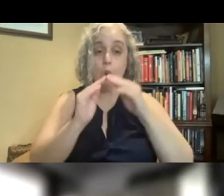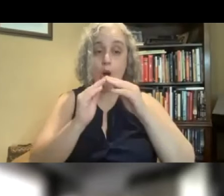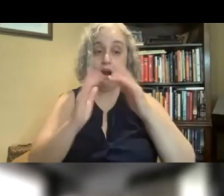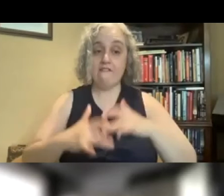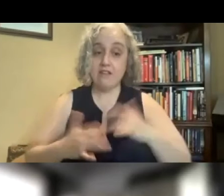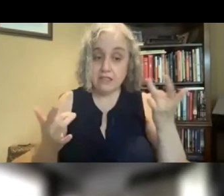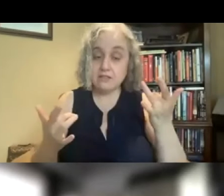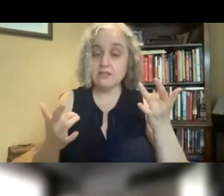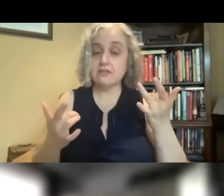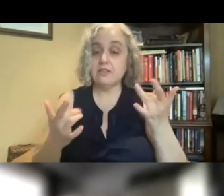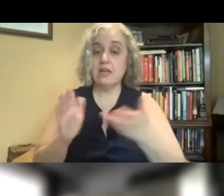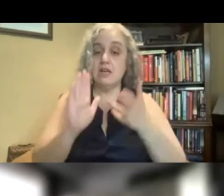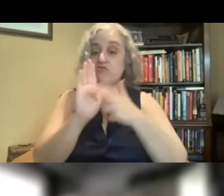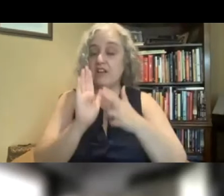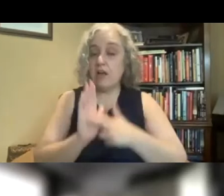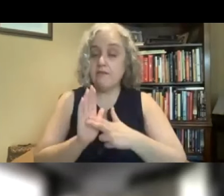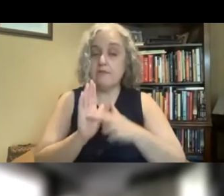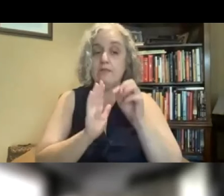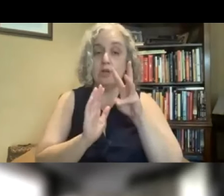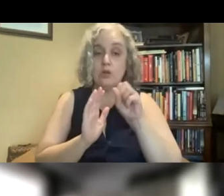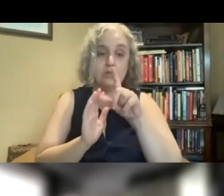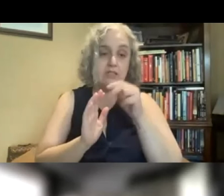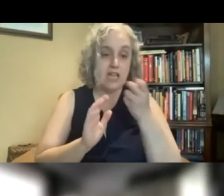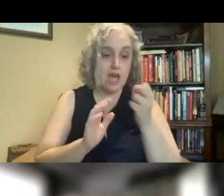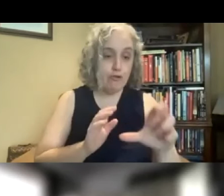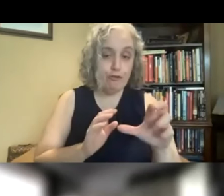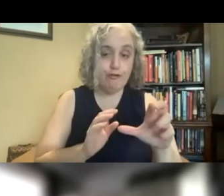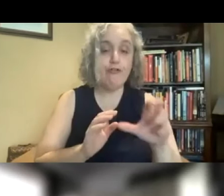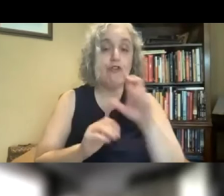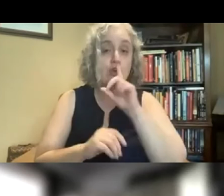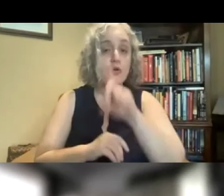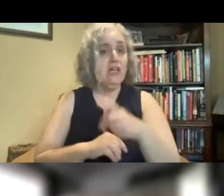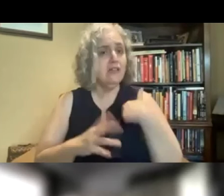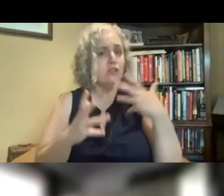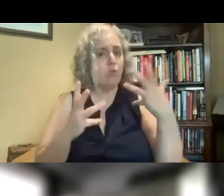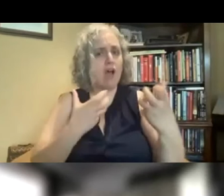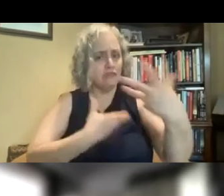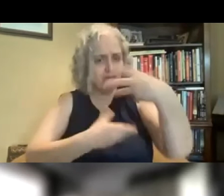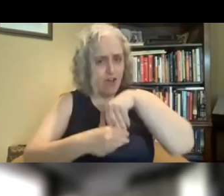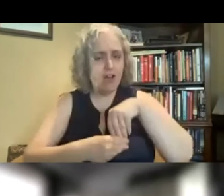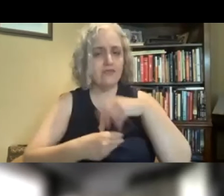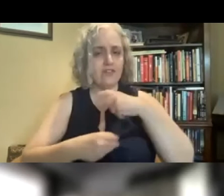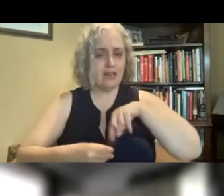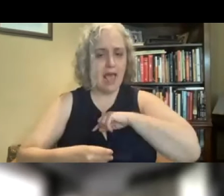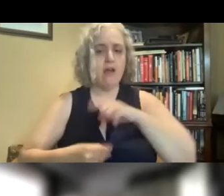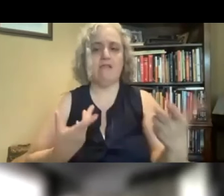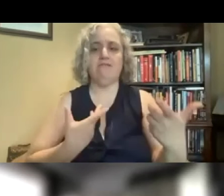up for our newsletter so you can keep track of what we're up to. We like to have you participate in our project.